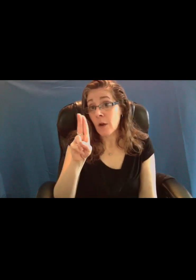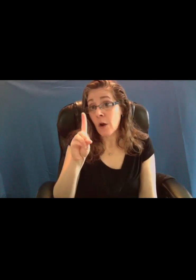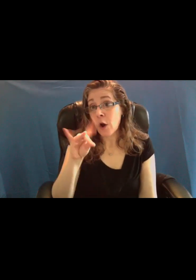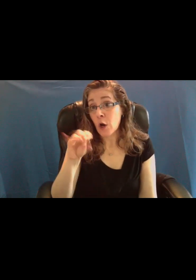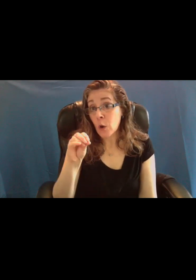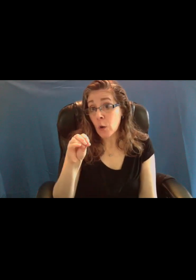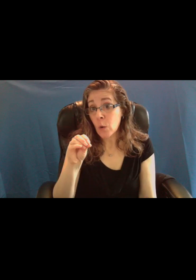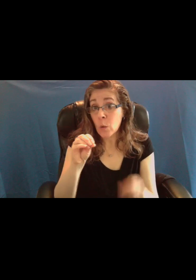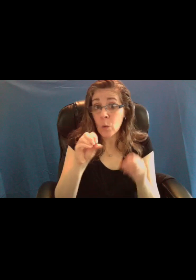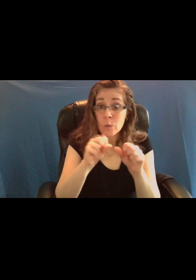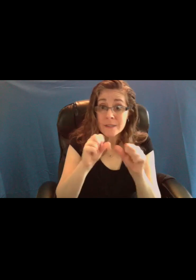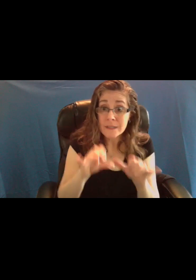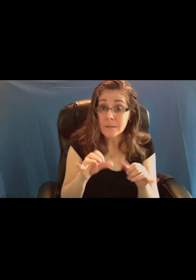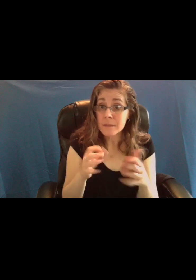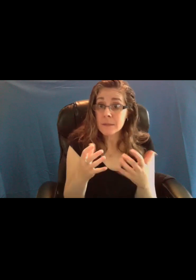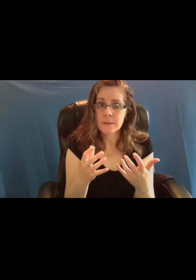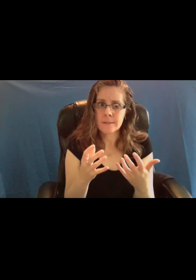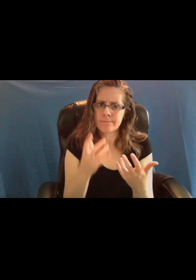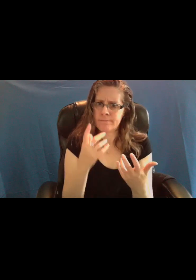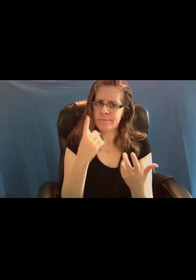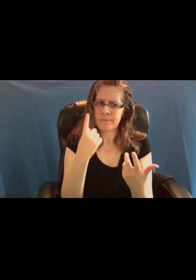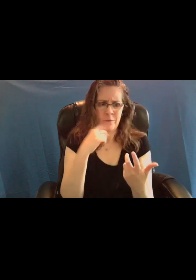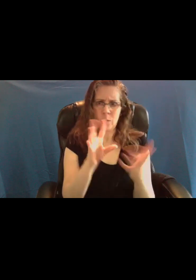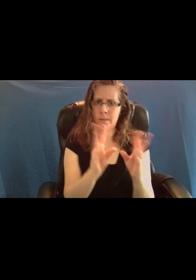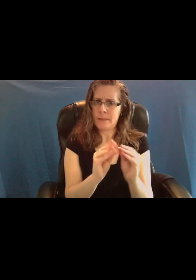Entities should -- for holding meetings, to make sure audio